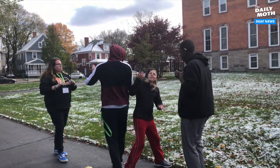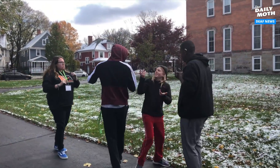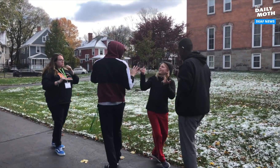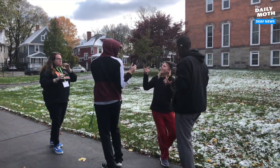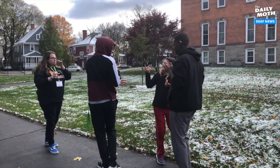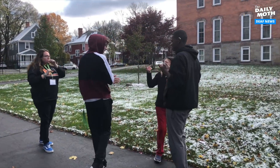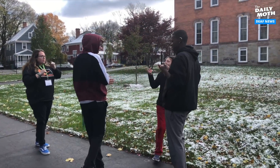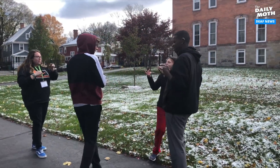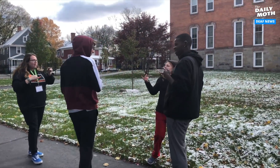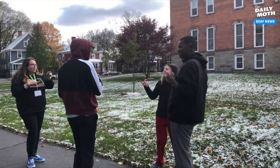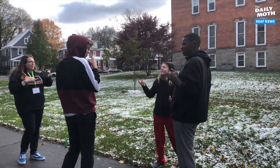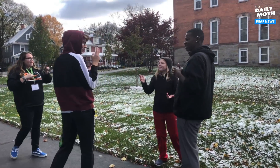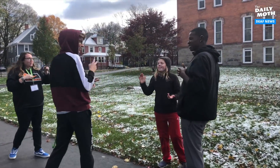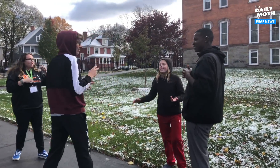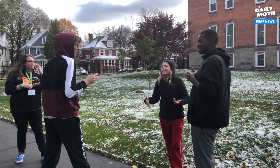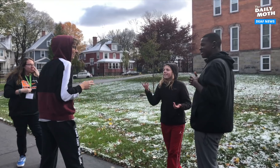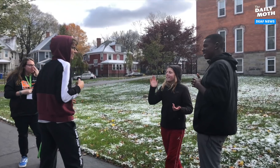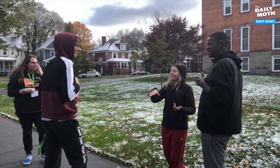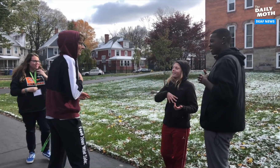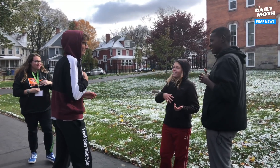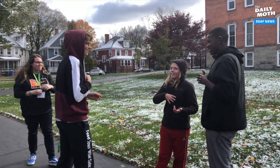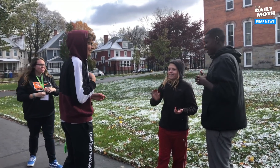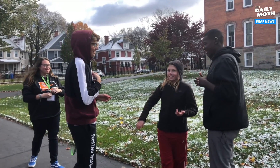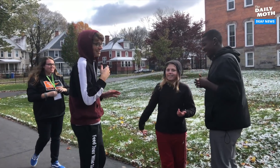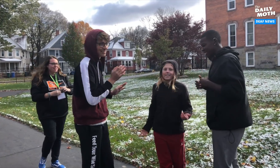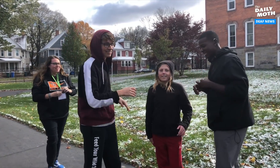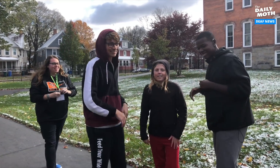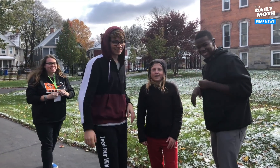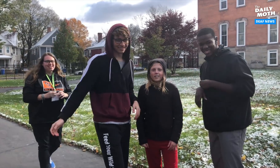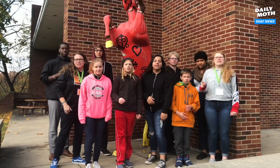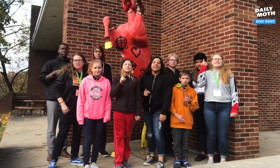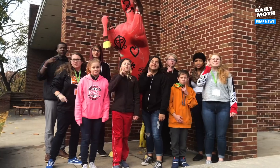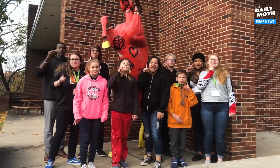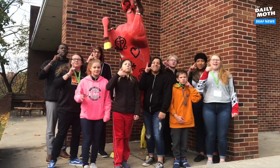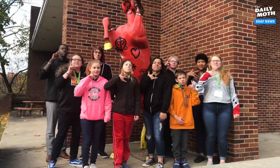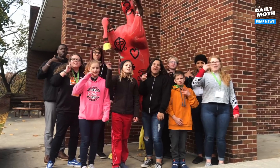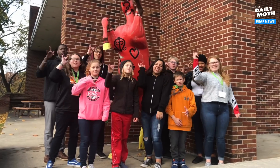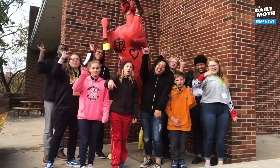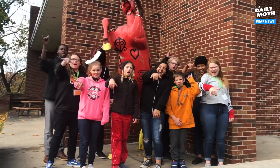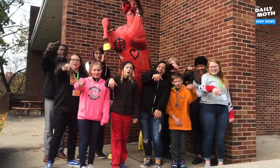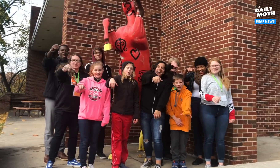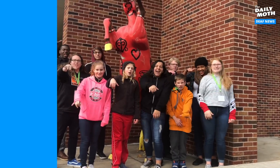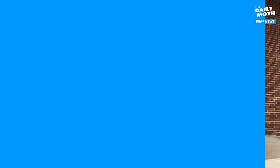Hey! Oh, I’m sorry! Alright, that’s fine. No big deal. And that’s Deaf Bing!